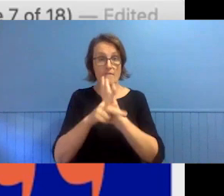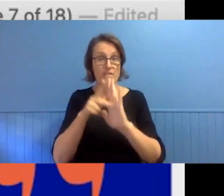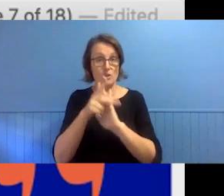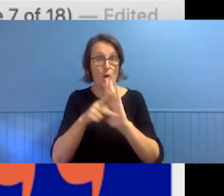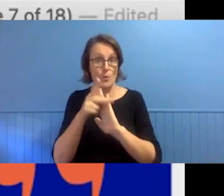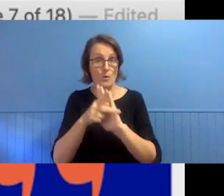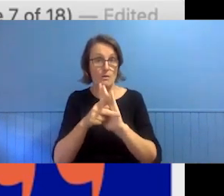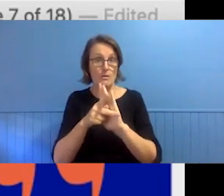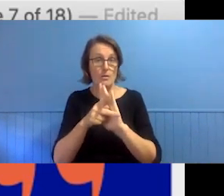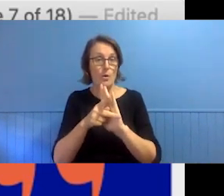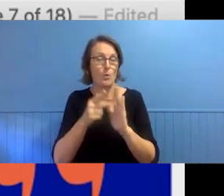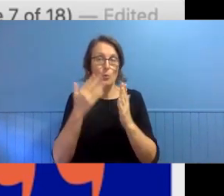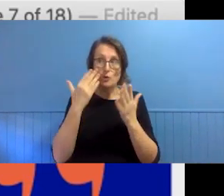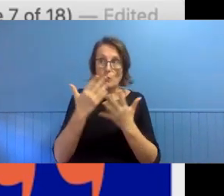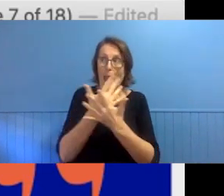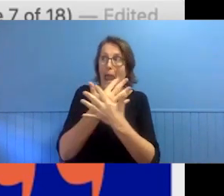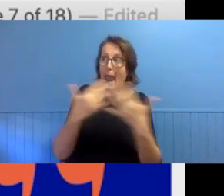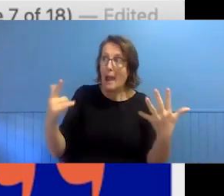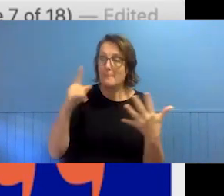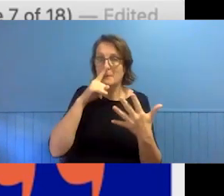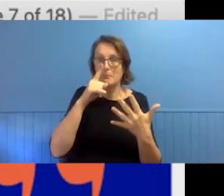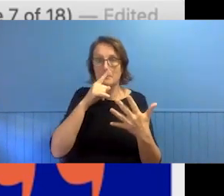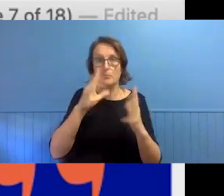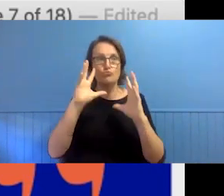as much data I'd like to have as yet. We will have more information